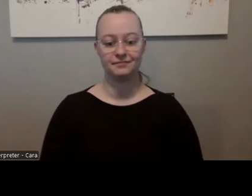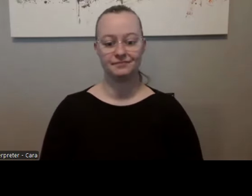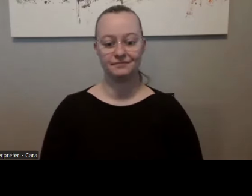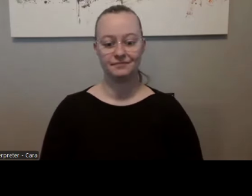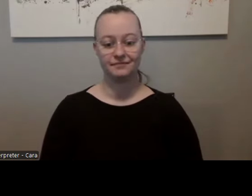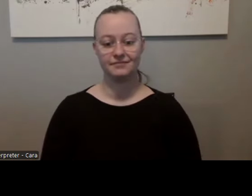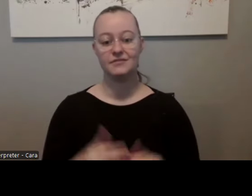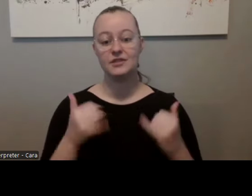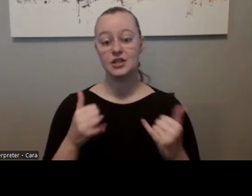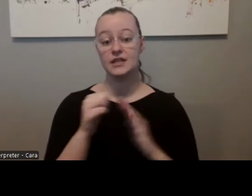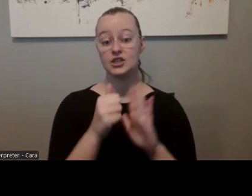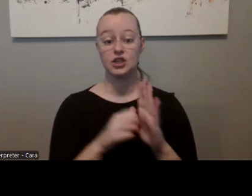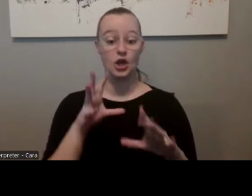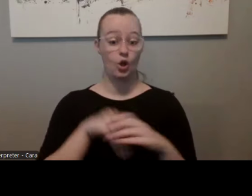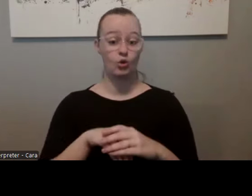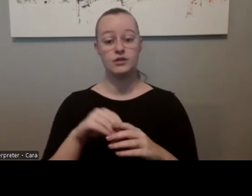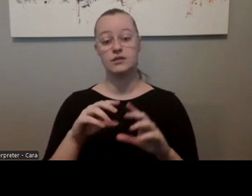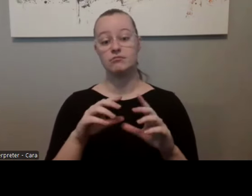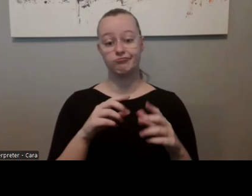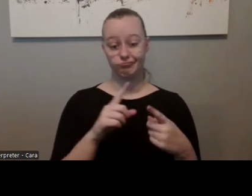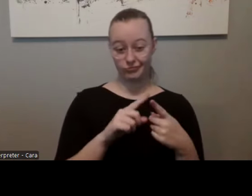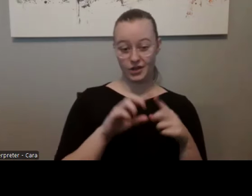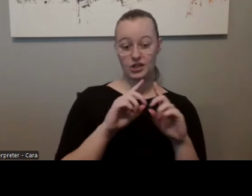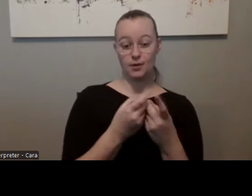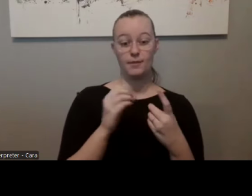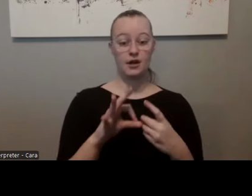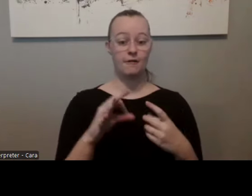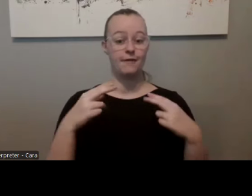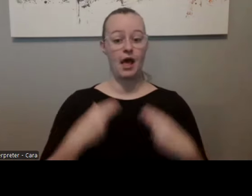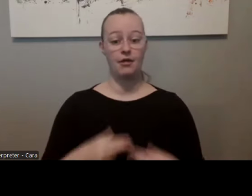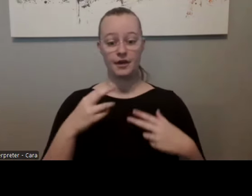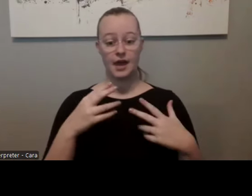and Community Based Services, HCBS Federal opportunities regarding workforce and data